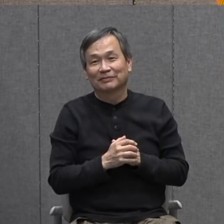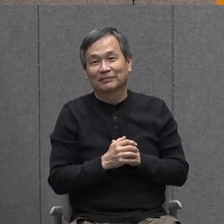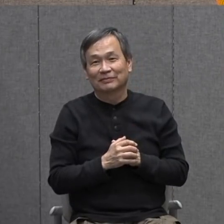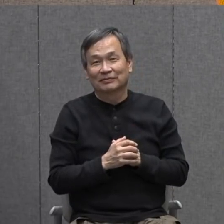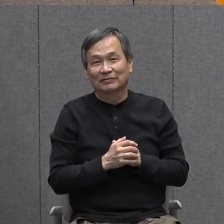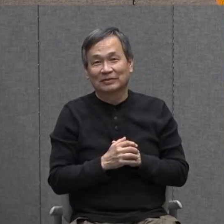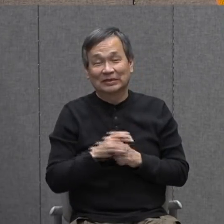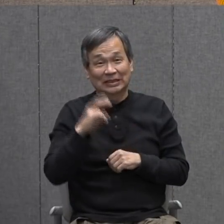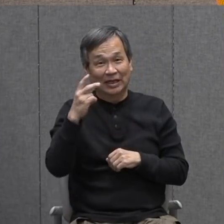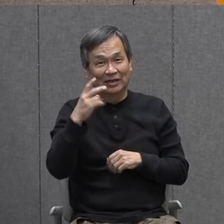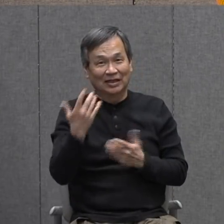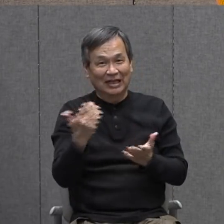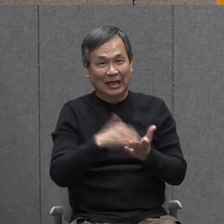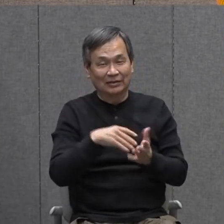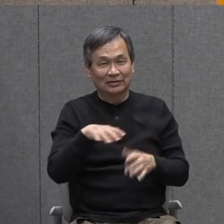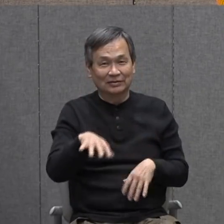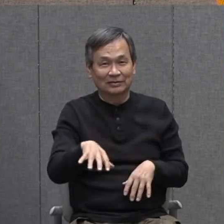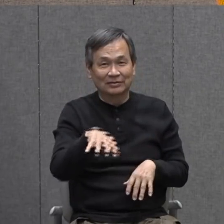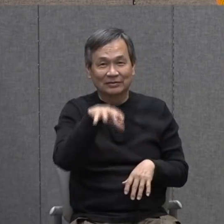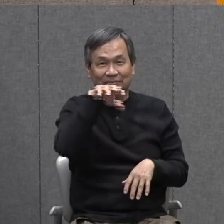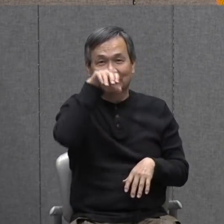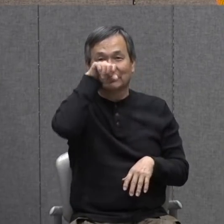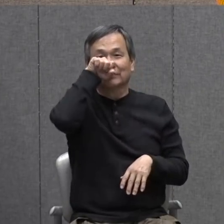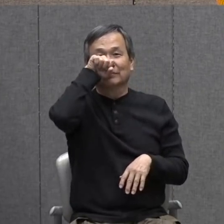Second breath, inhale (inhales), exhale (exhales).